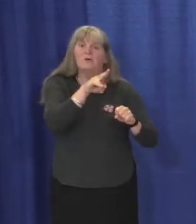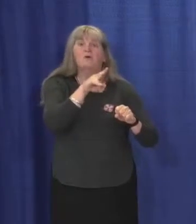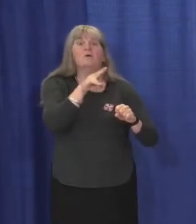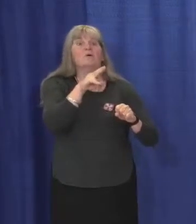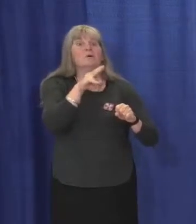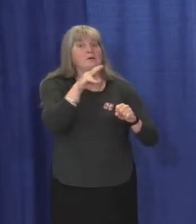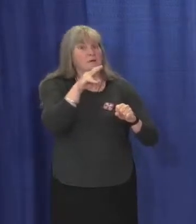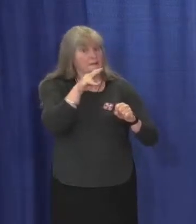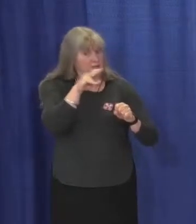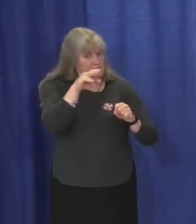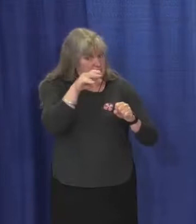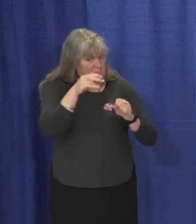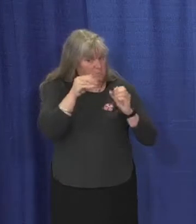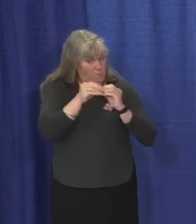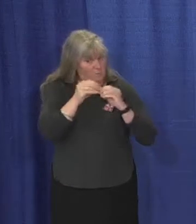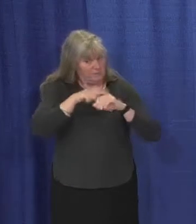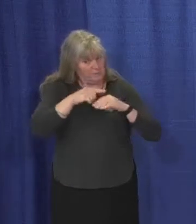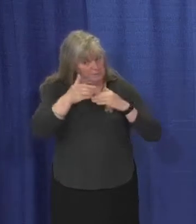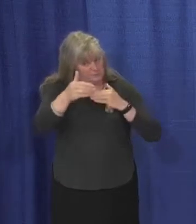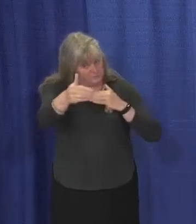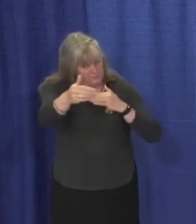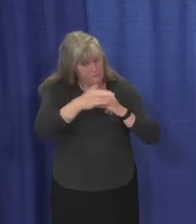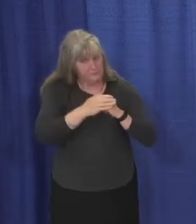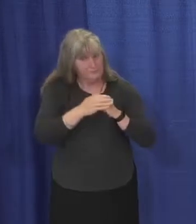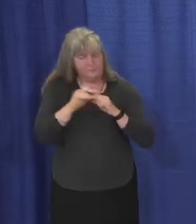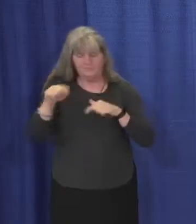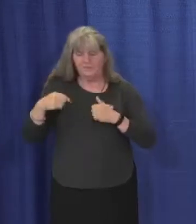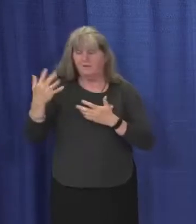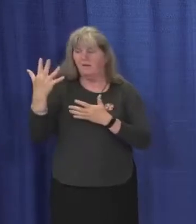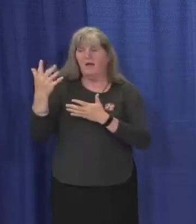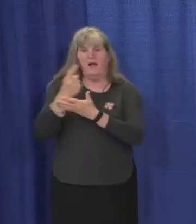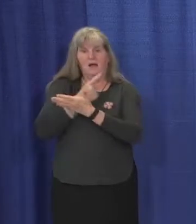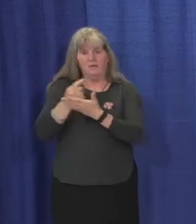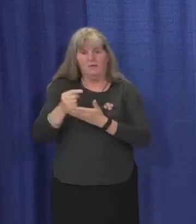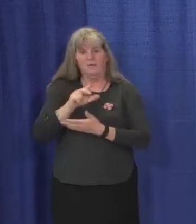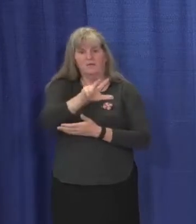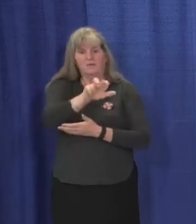but we have weeks ahead of us yet. And just over five weeks we've